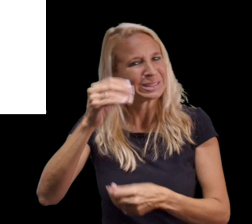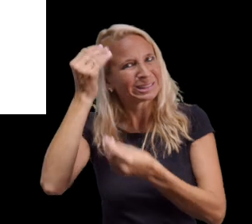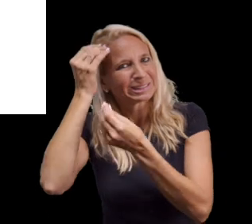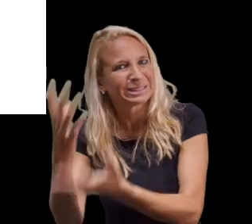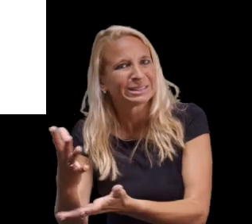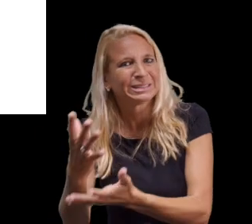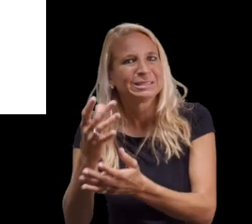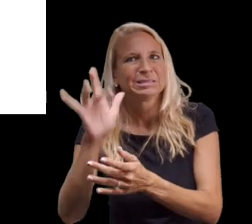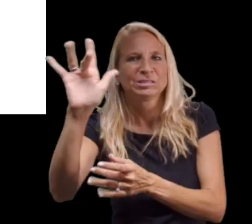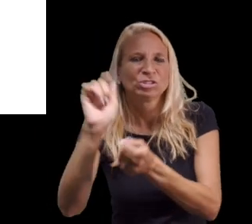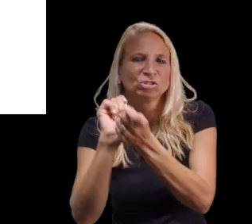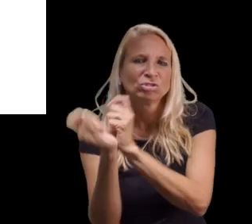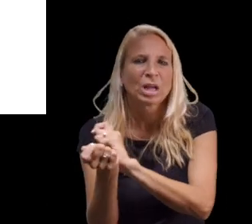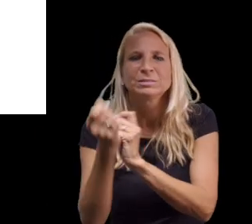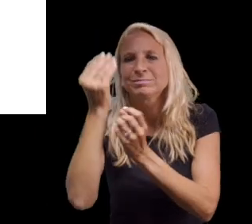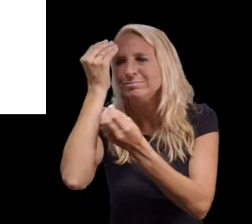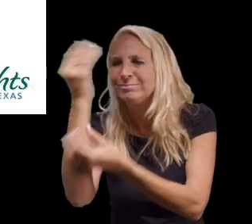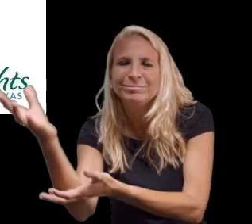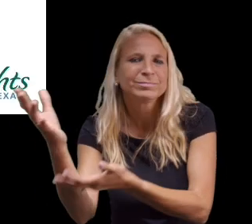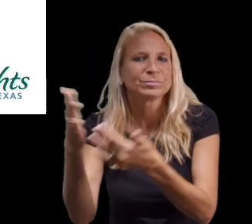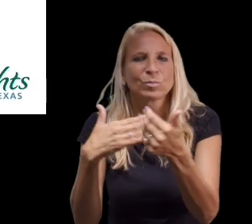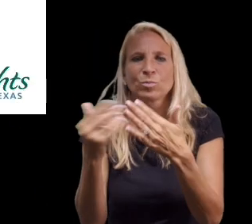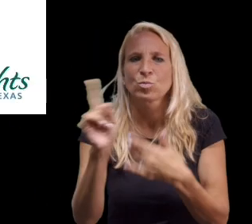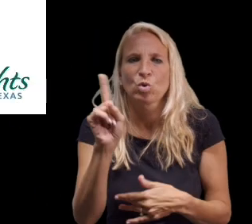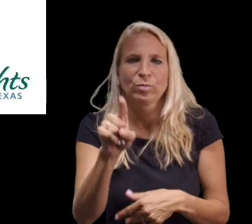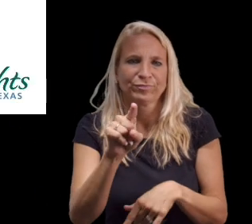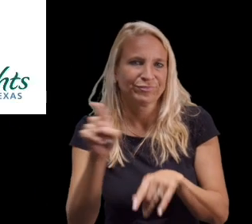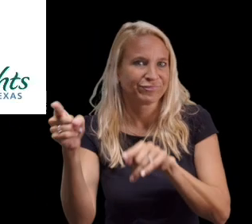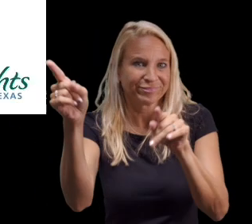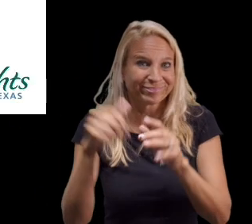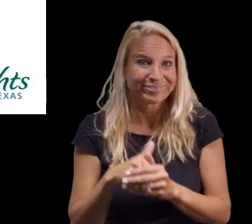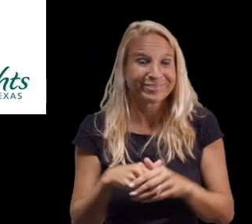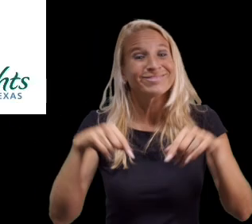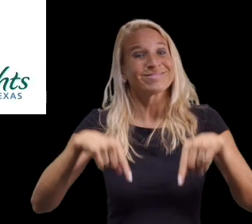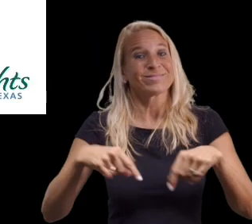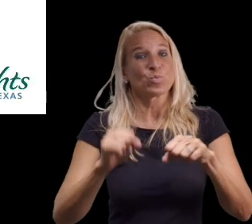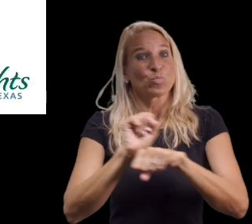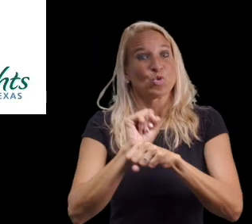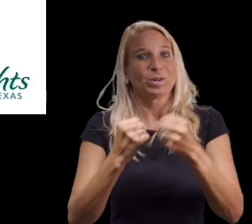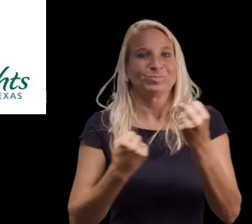to change that with each entity as well. This work is supported